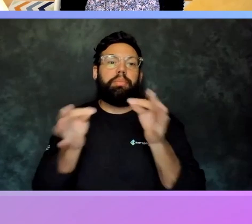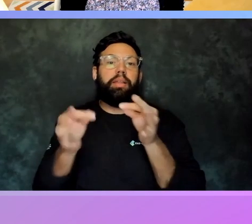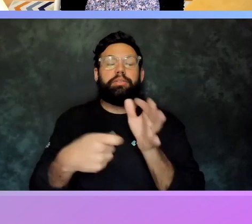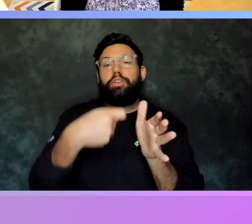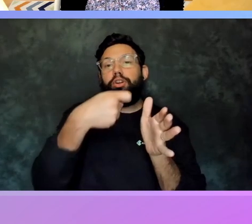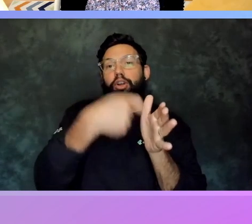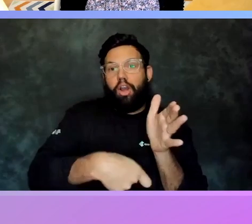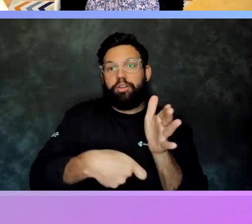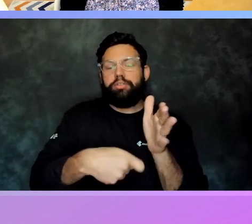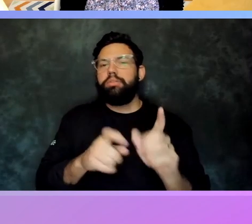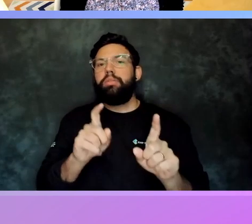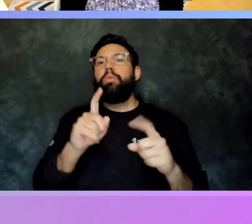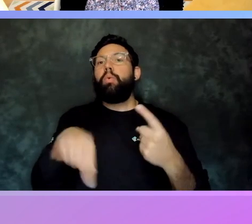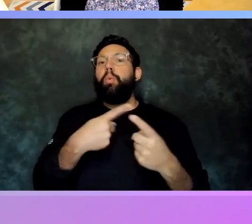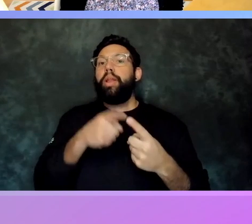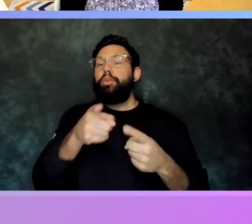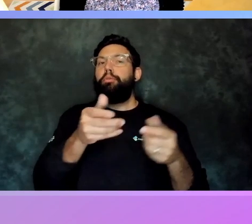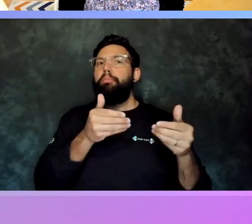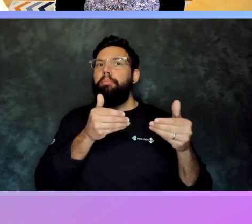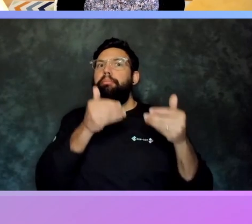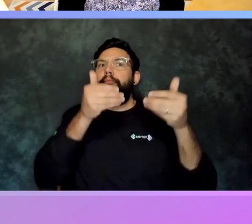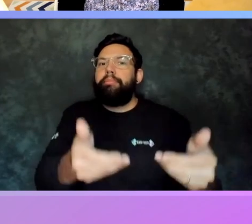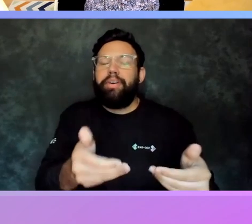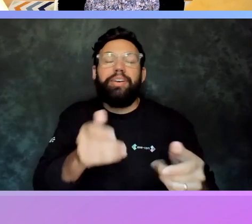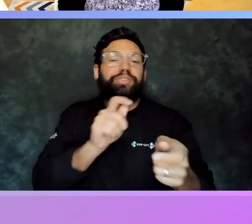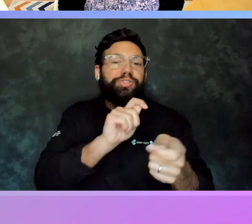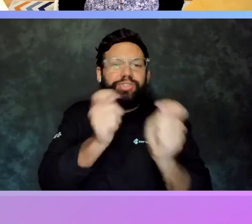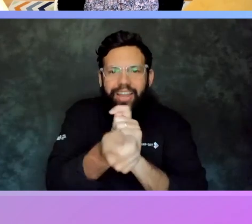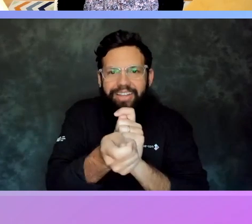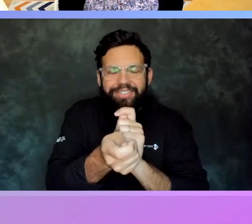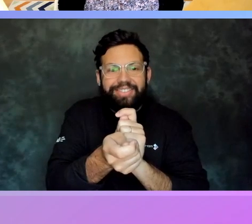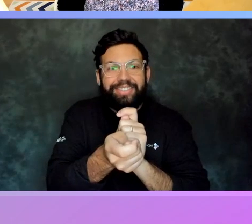top billion websites across industry sectors had WCAG